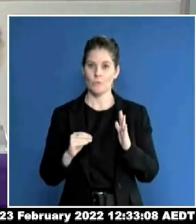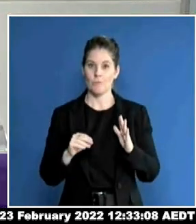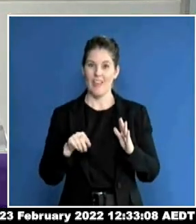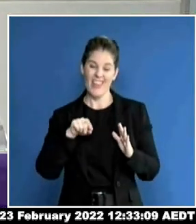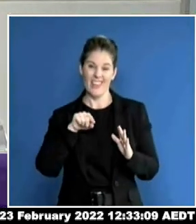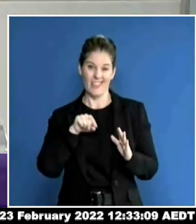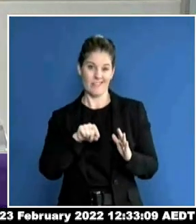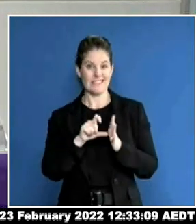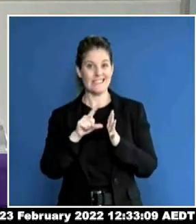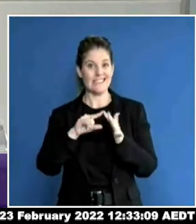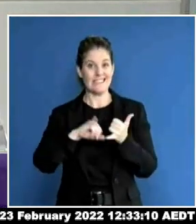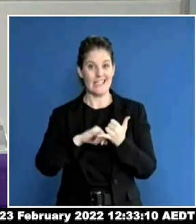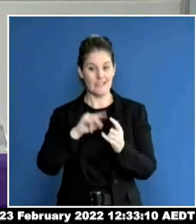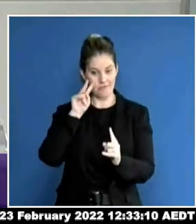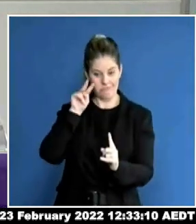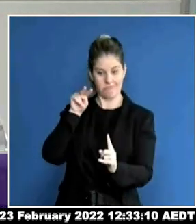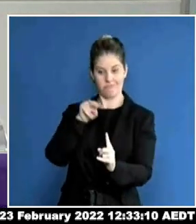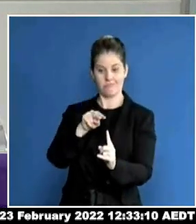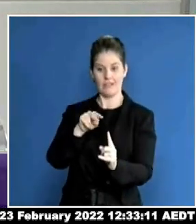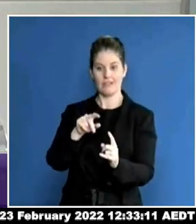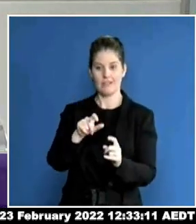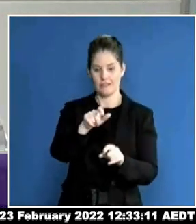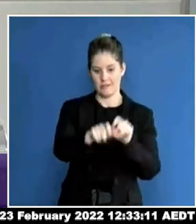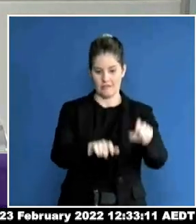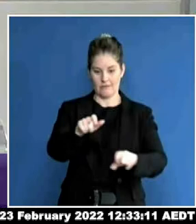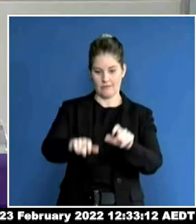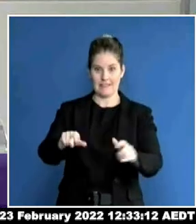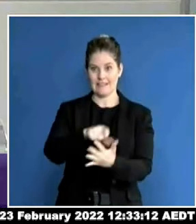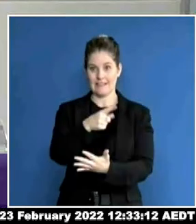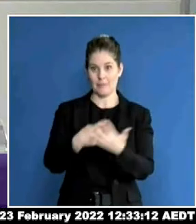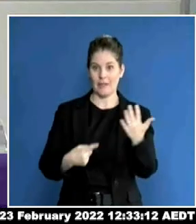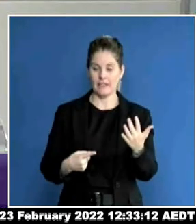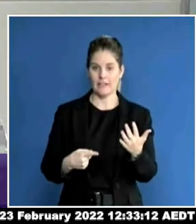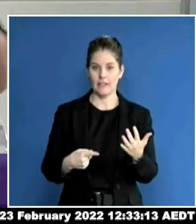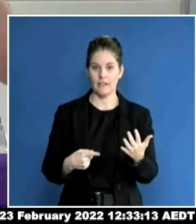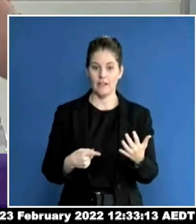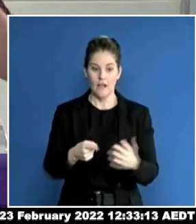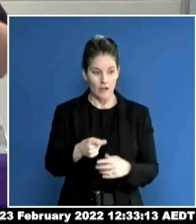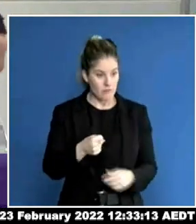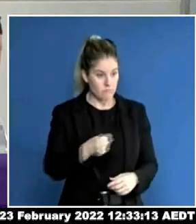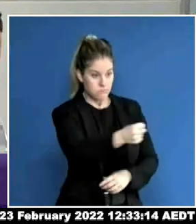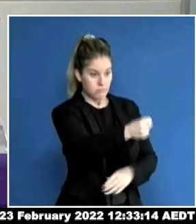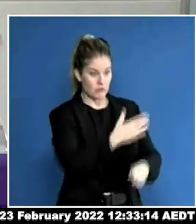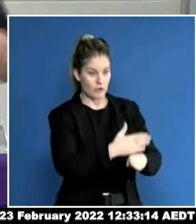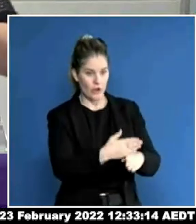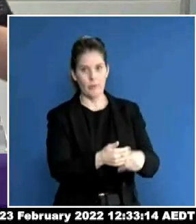should be lucky to receive any kind of employment, that the - the disabled person is